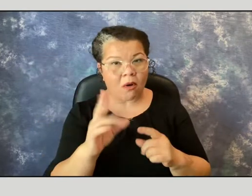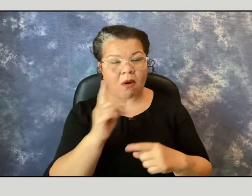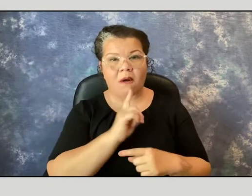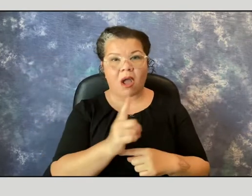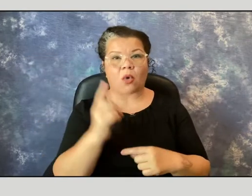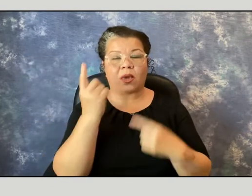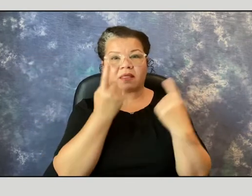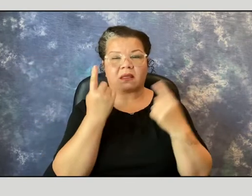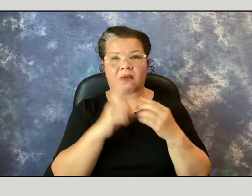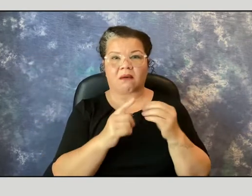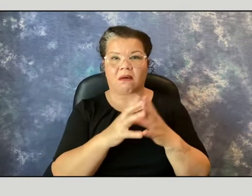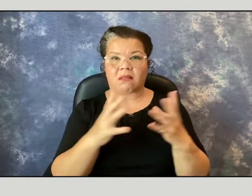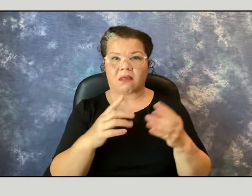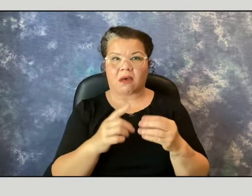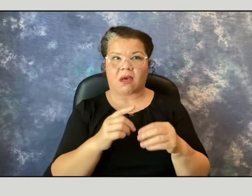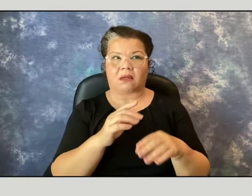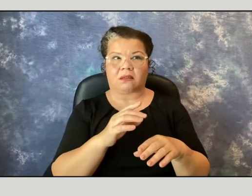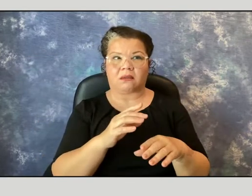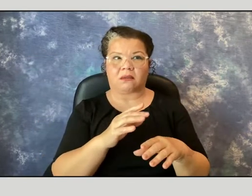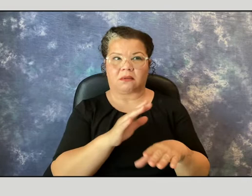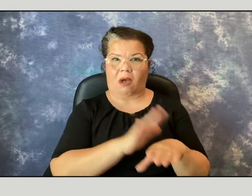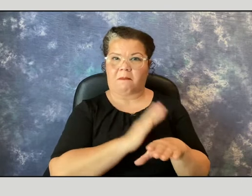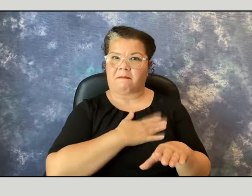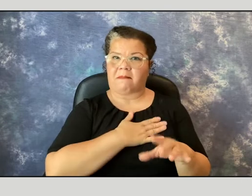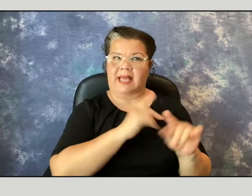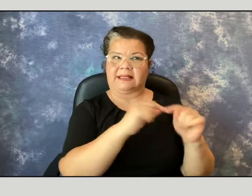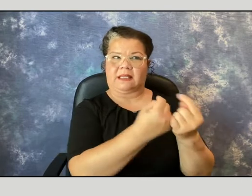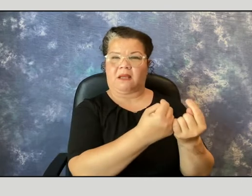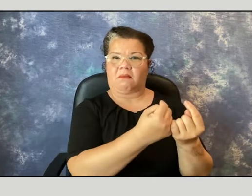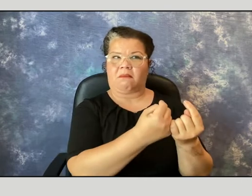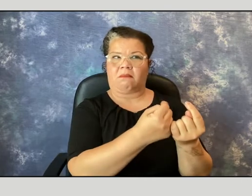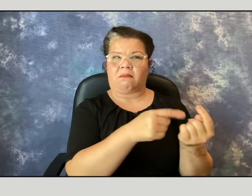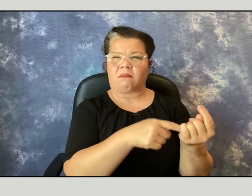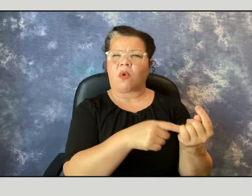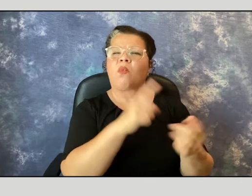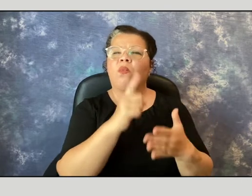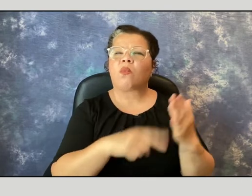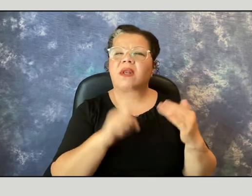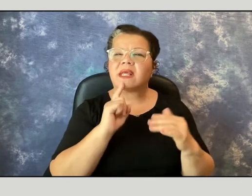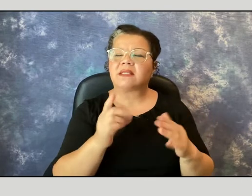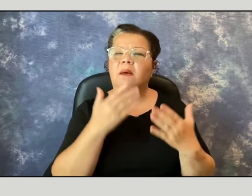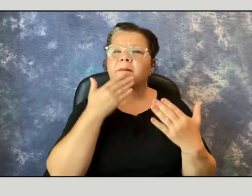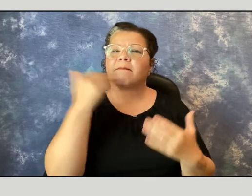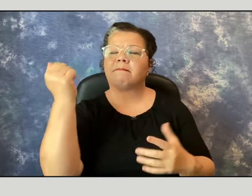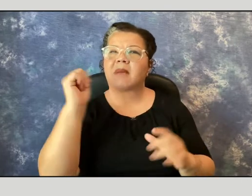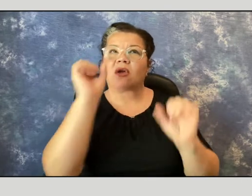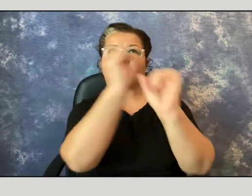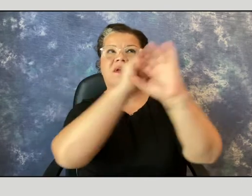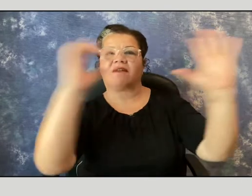on the team with "La Brega." What is a better vision that we could be imagining for the future of Puerto Rico,